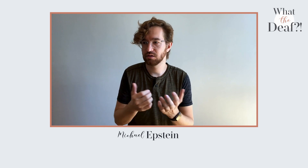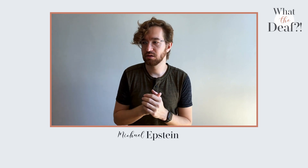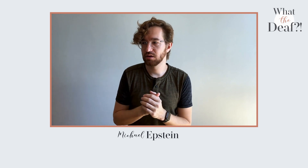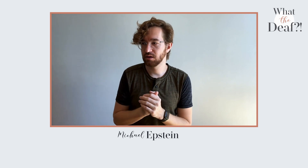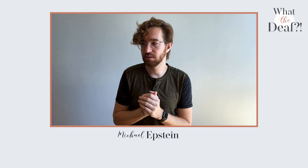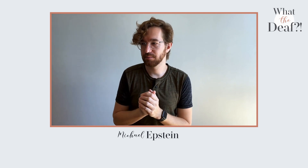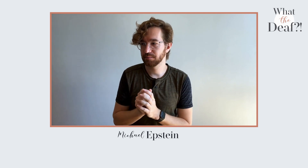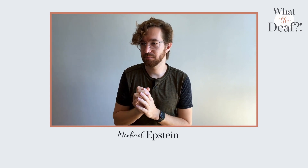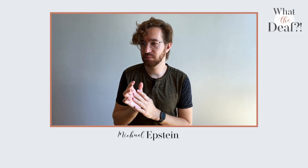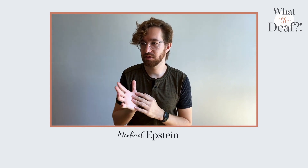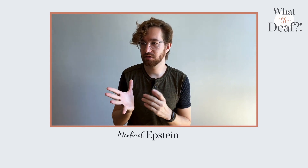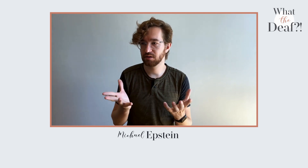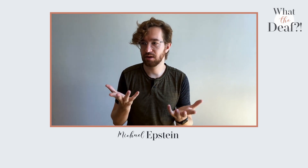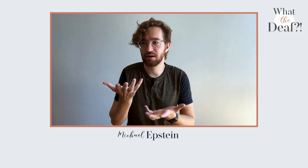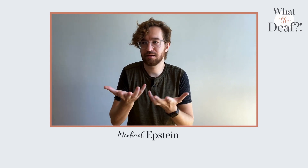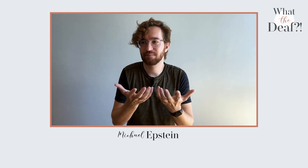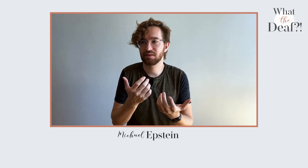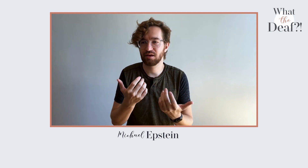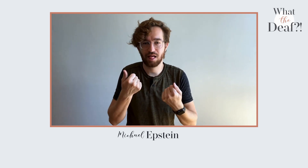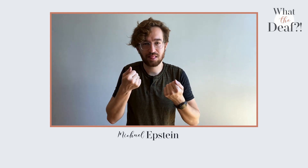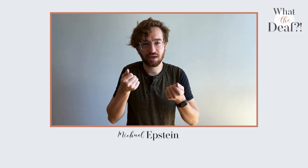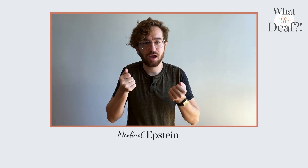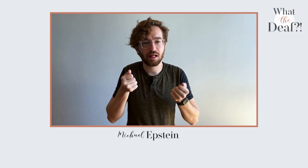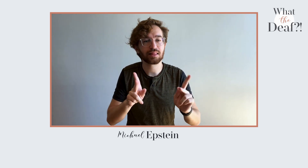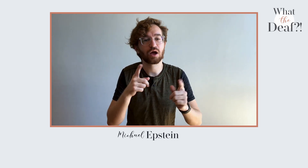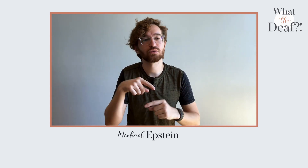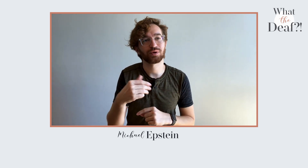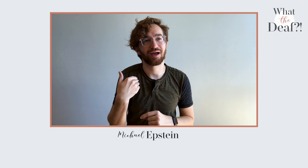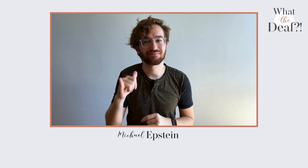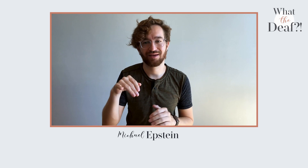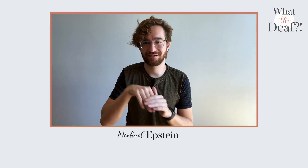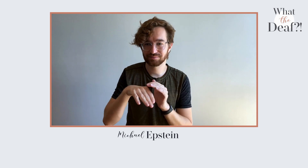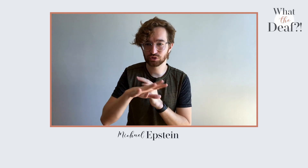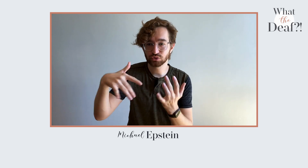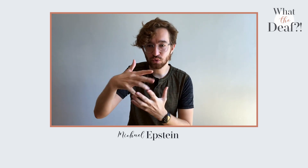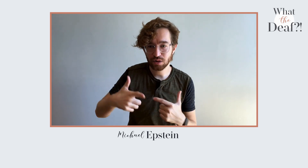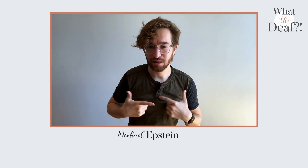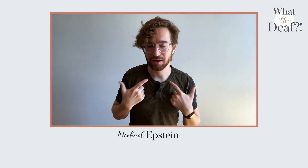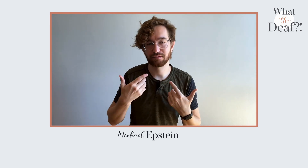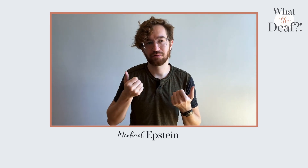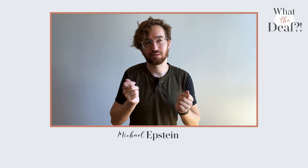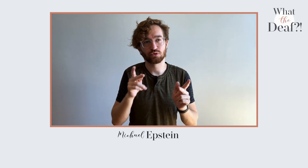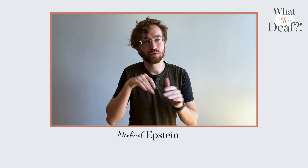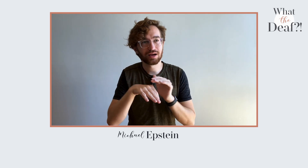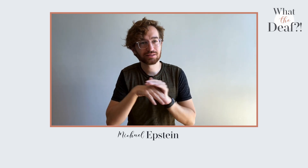I feel like we should be allowed to have accessibility. I understand that people want social life